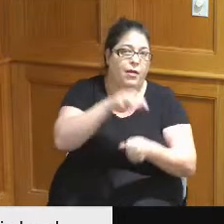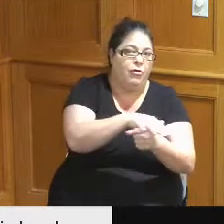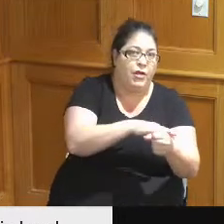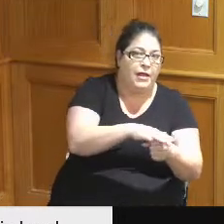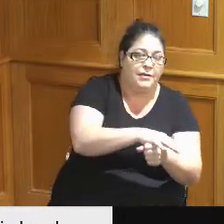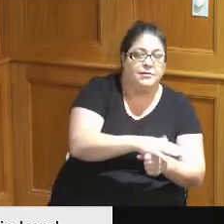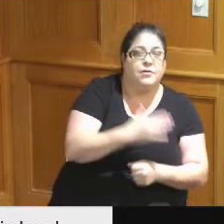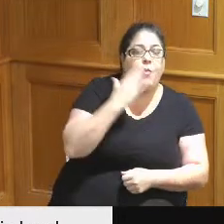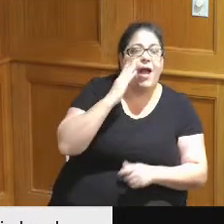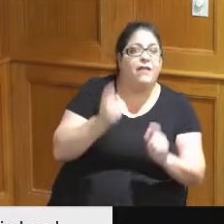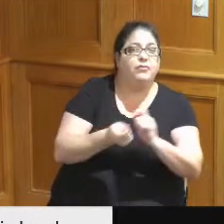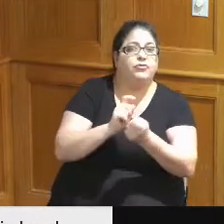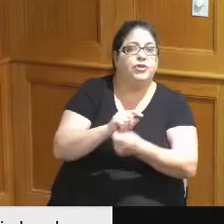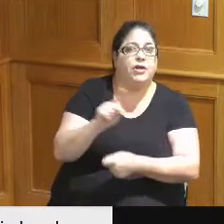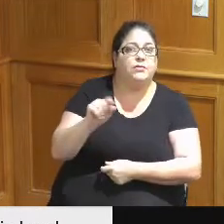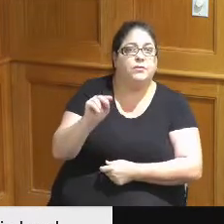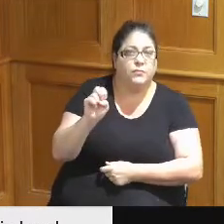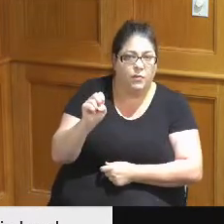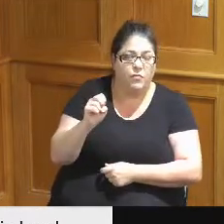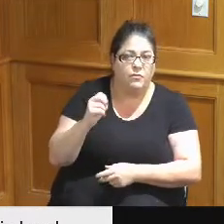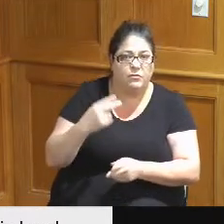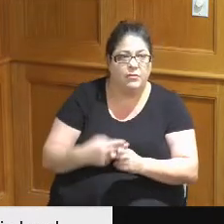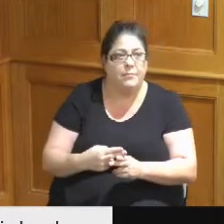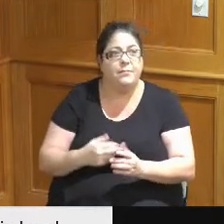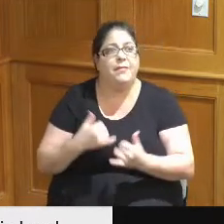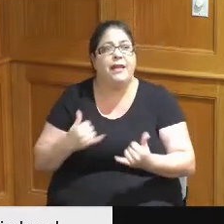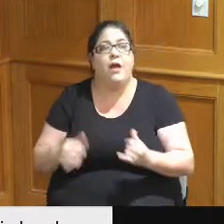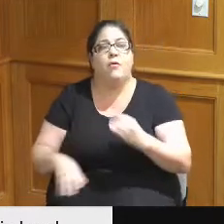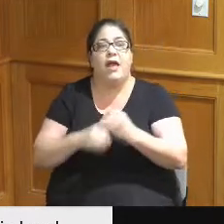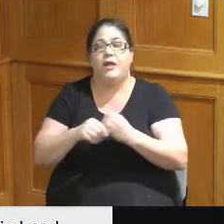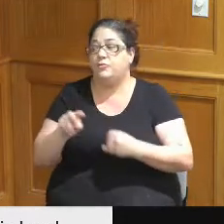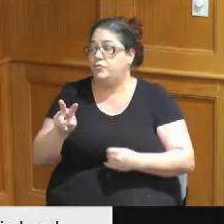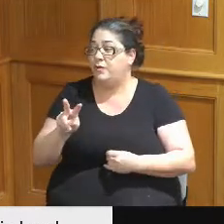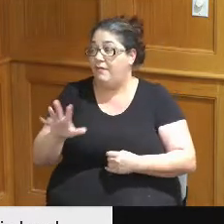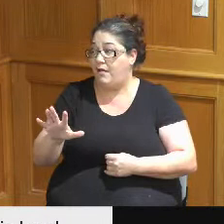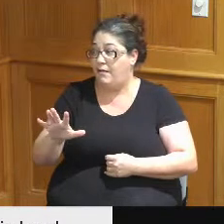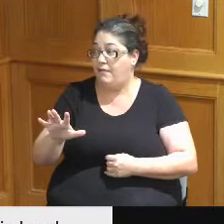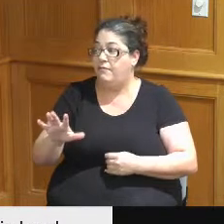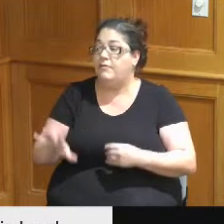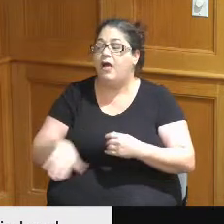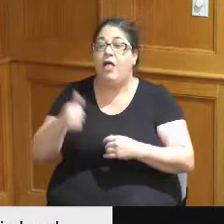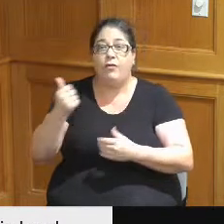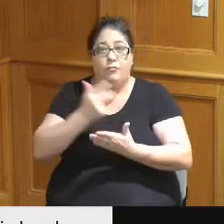would allow for 25 additional parking spaces this will be our fifth meeting regarding this